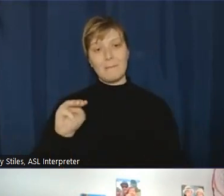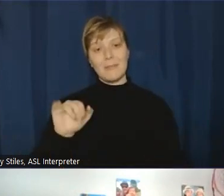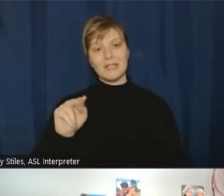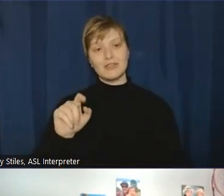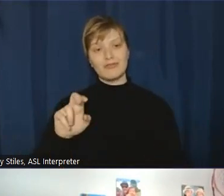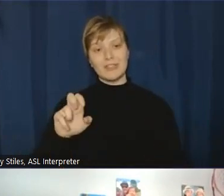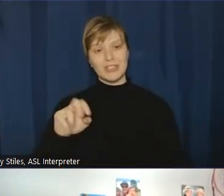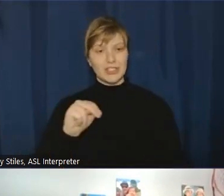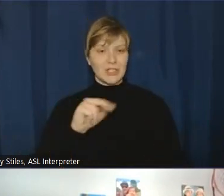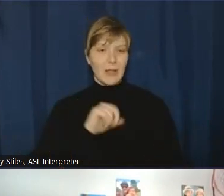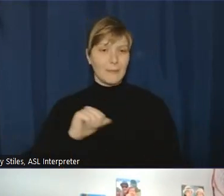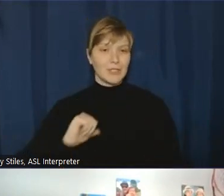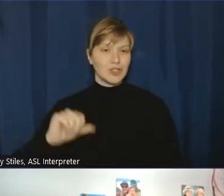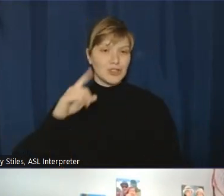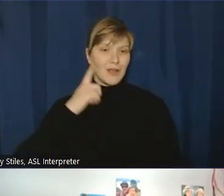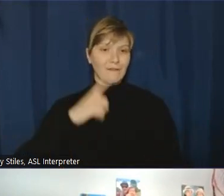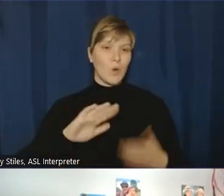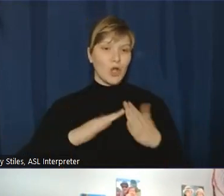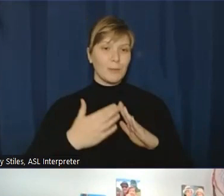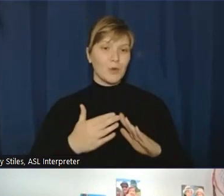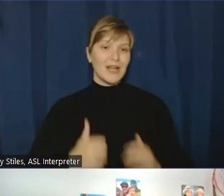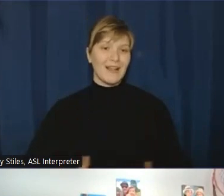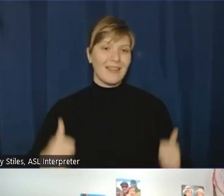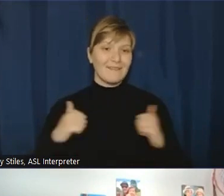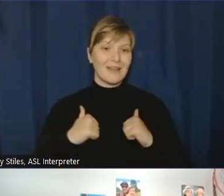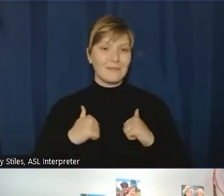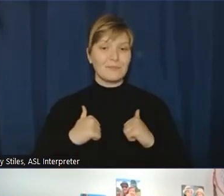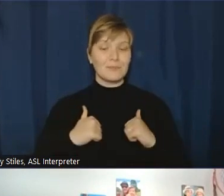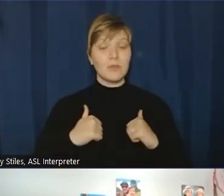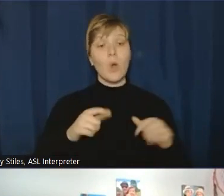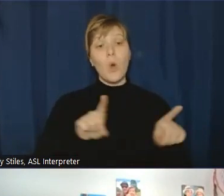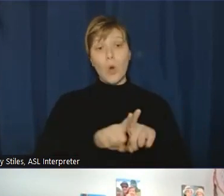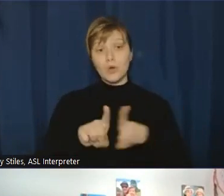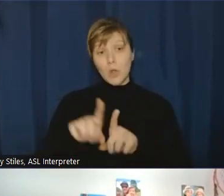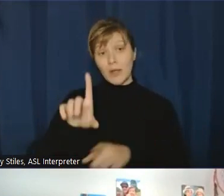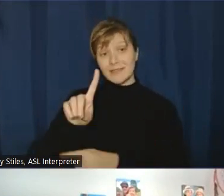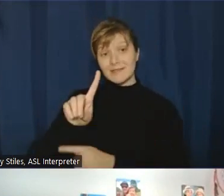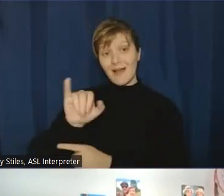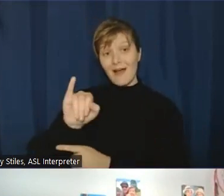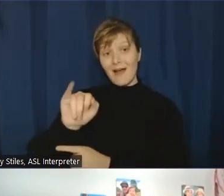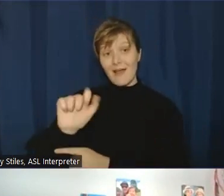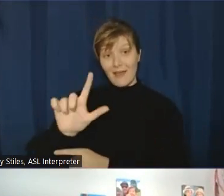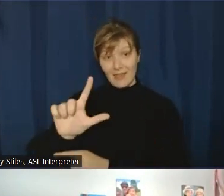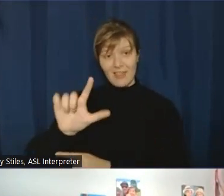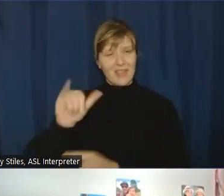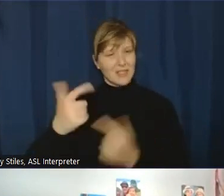to who they need to go to. There is also DIAL. DIAL is also a resource for everybody to use,